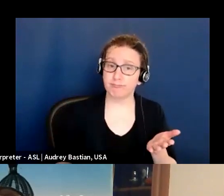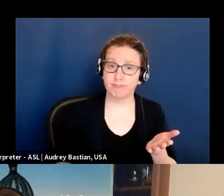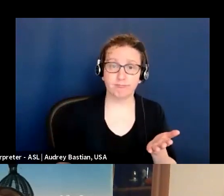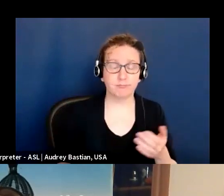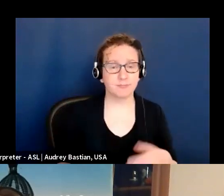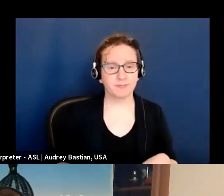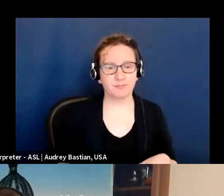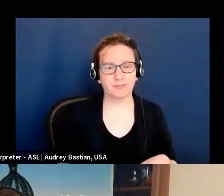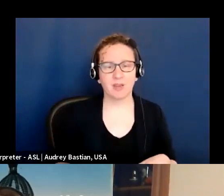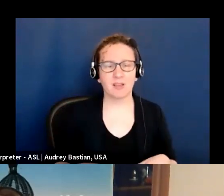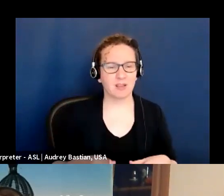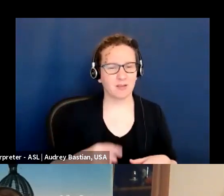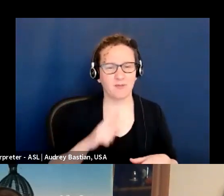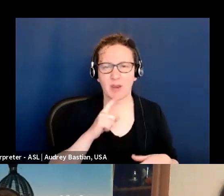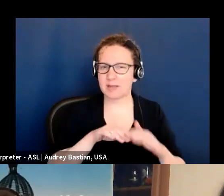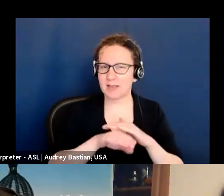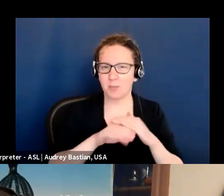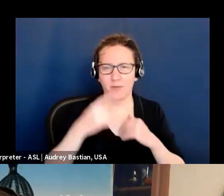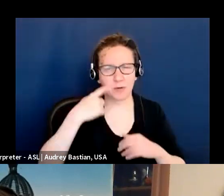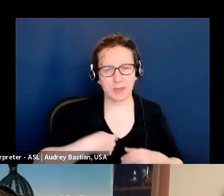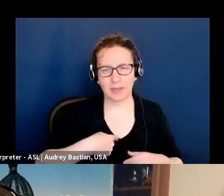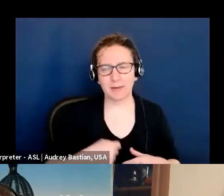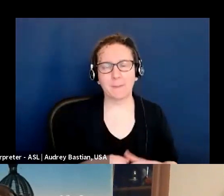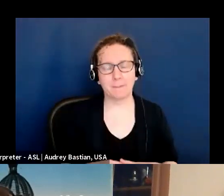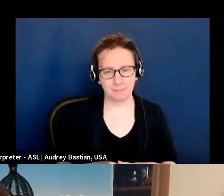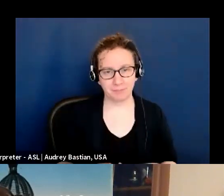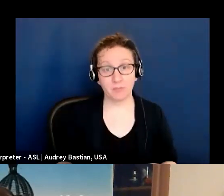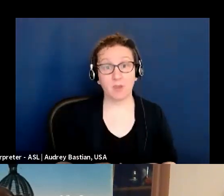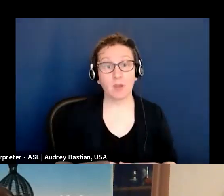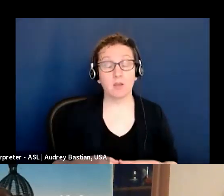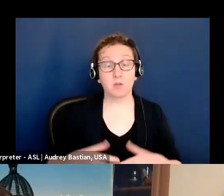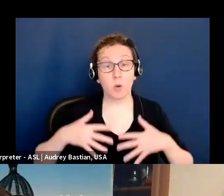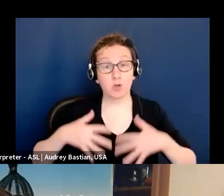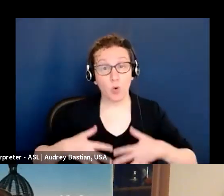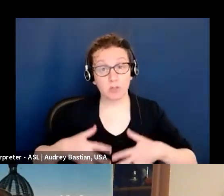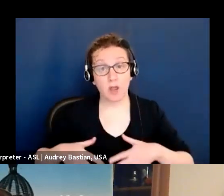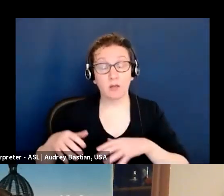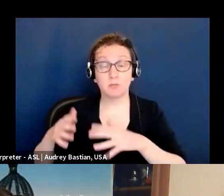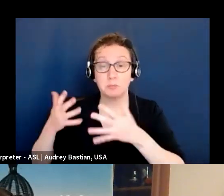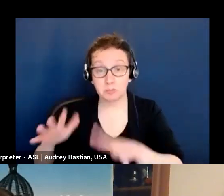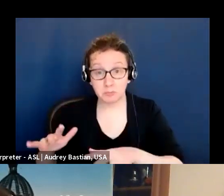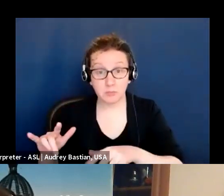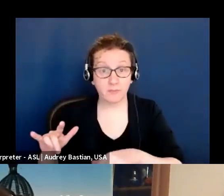they made everything very accessible for me. And when I left Georgia, and you know,